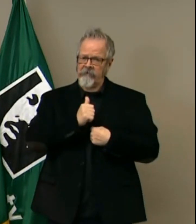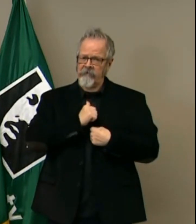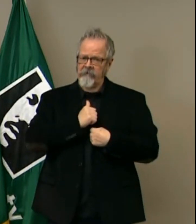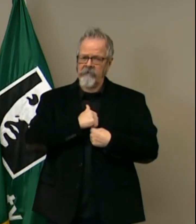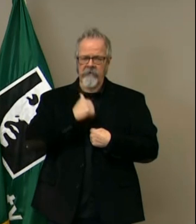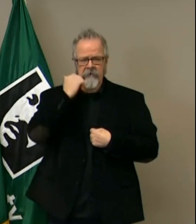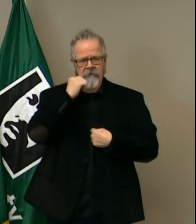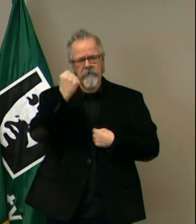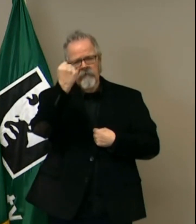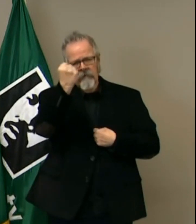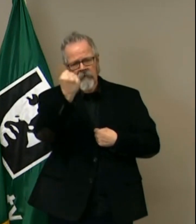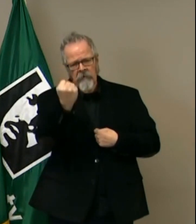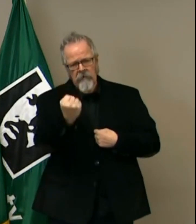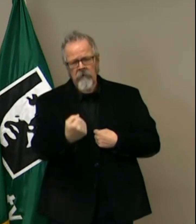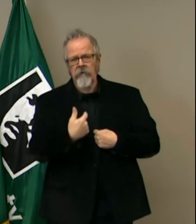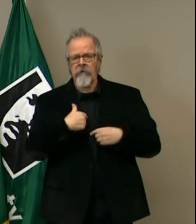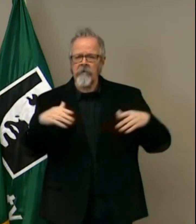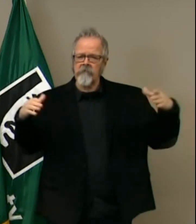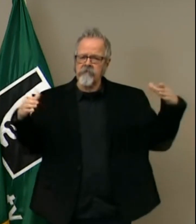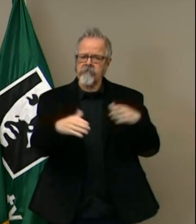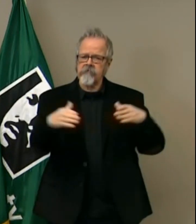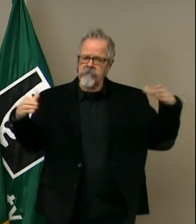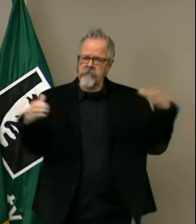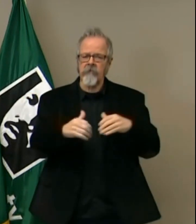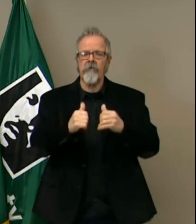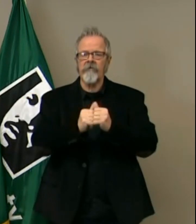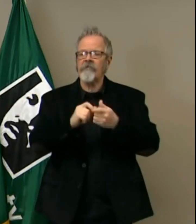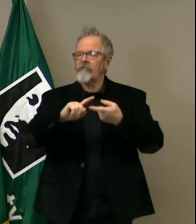anymore if you've wrestled with your